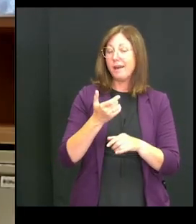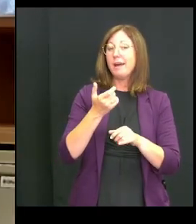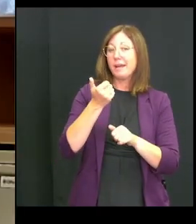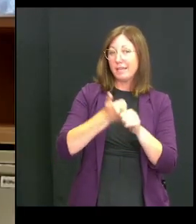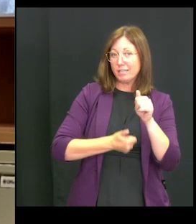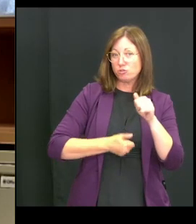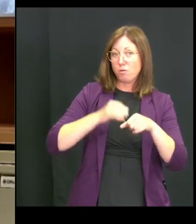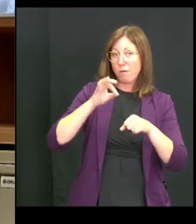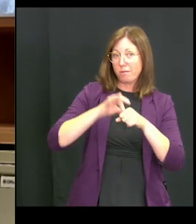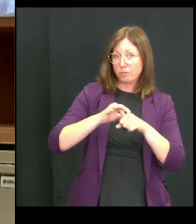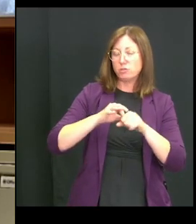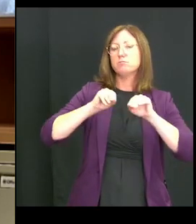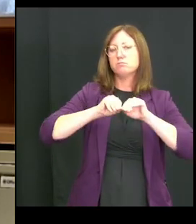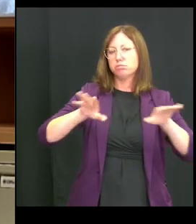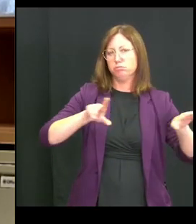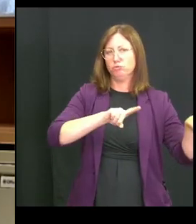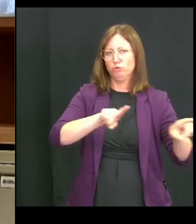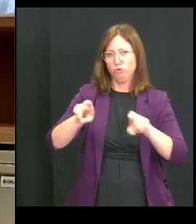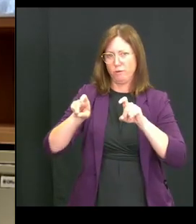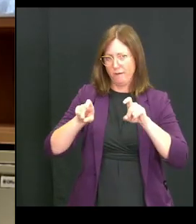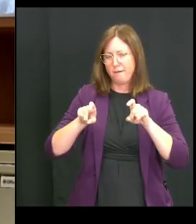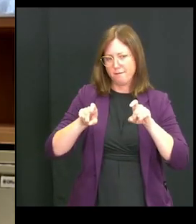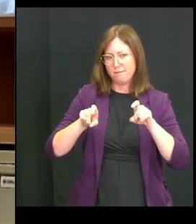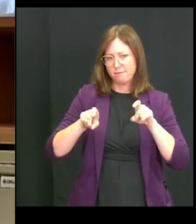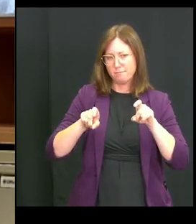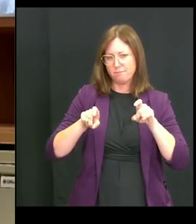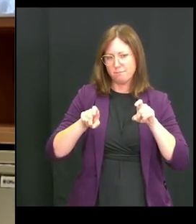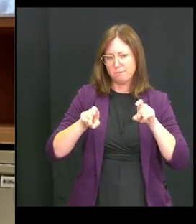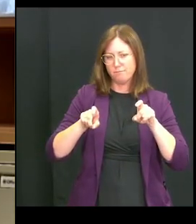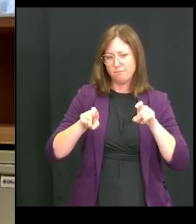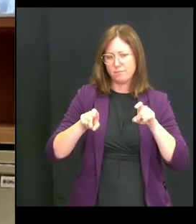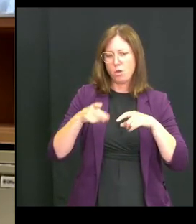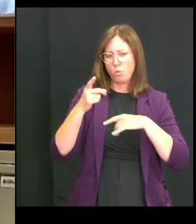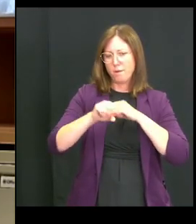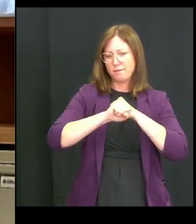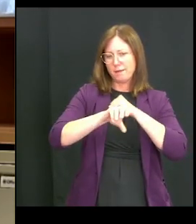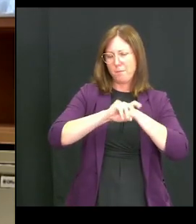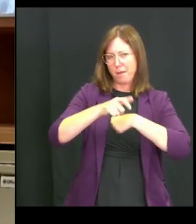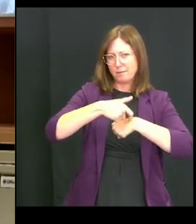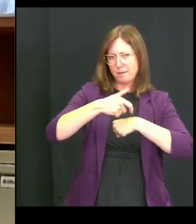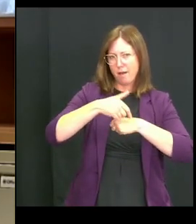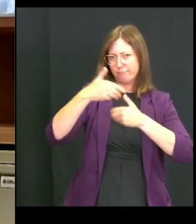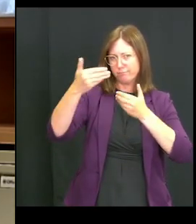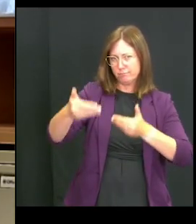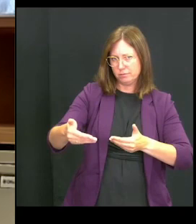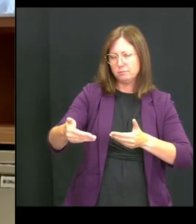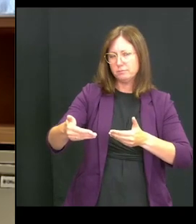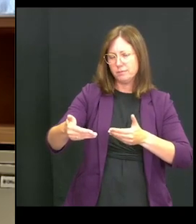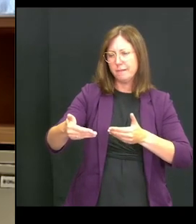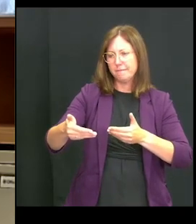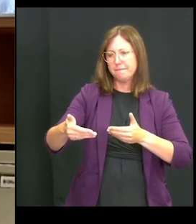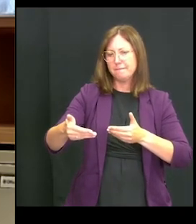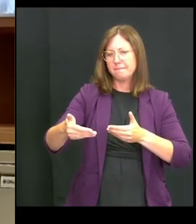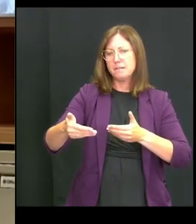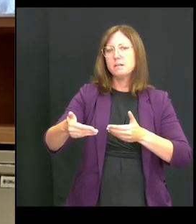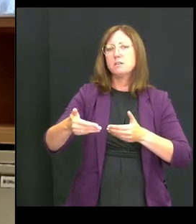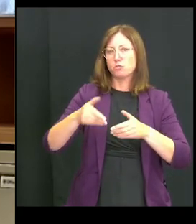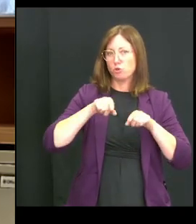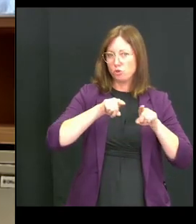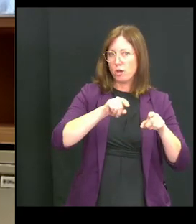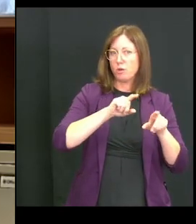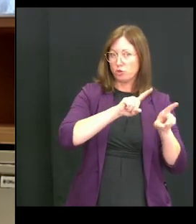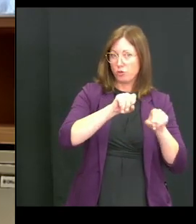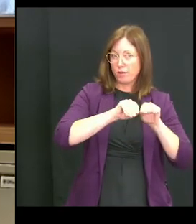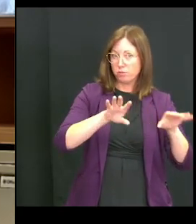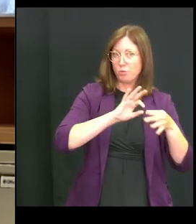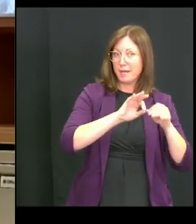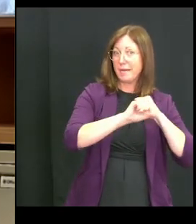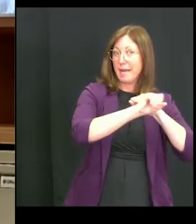So there's a campaign period survey, a post-election survey and a mail-back survey through most of these.